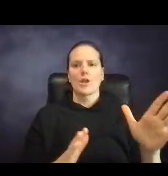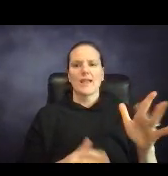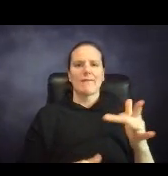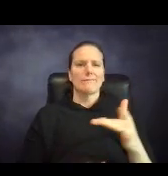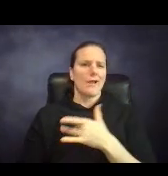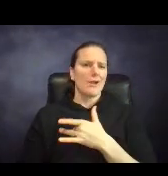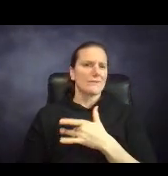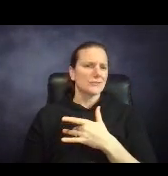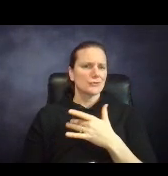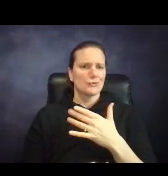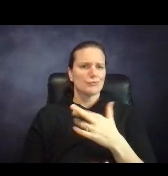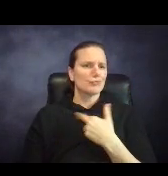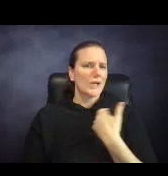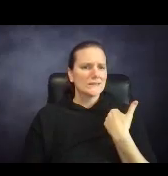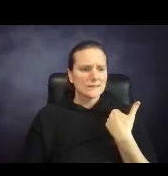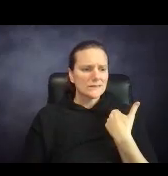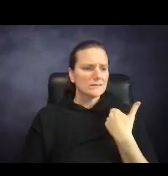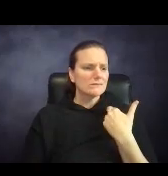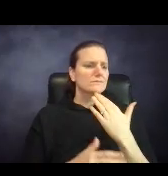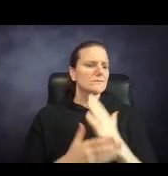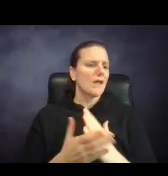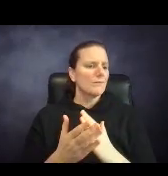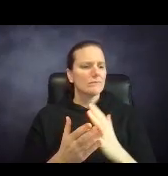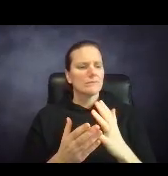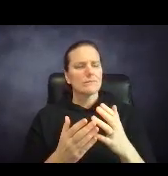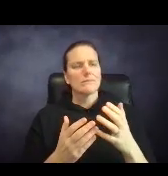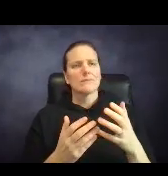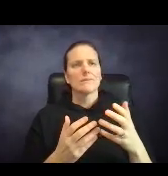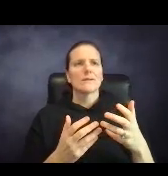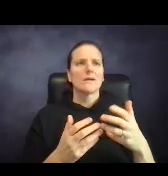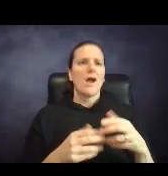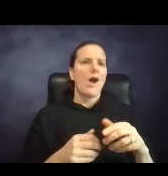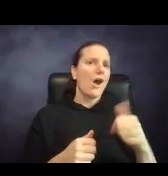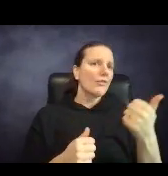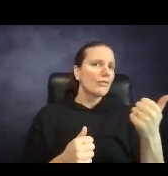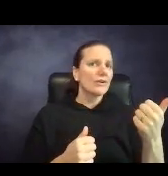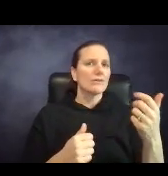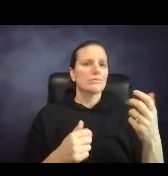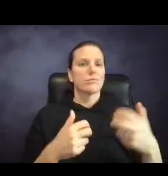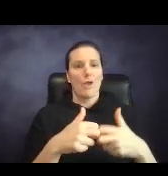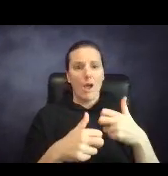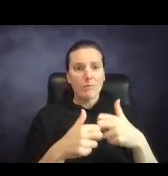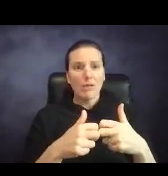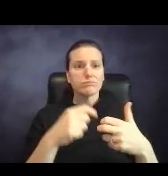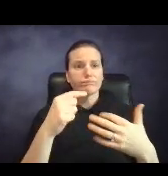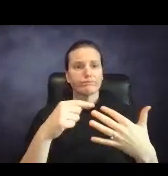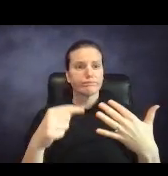and some inflammation and some other comorbidities. So it was not, it wasn't studying body identical estrogen